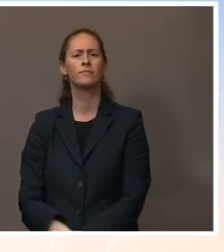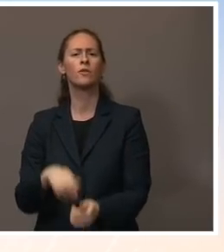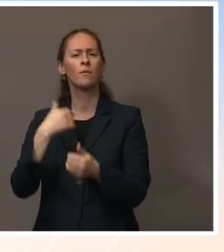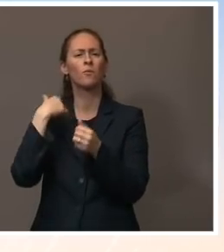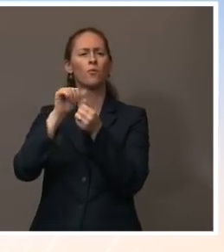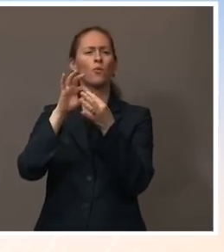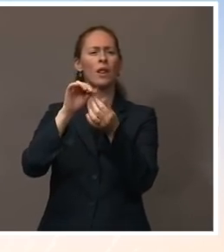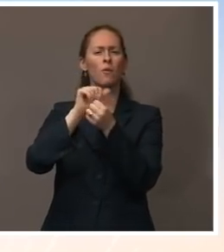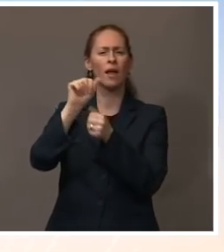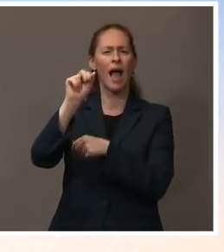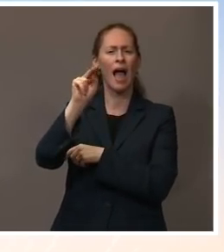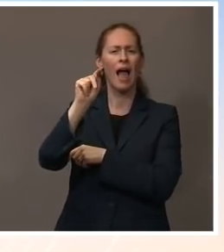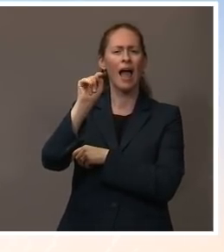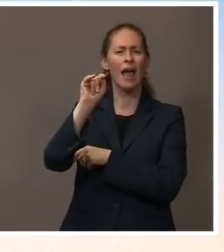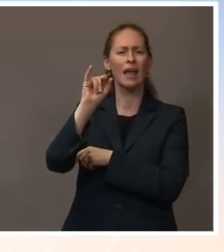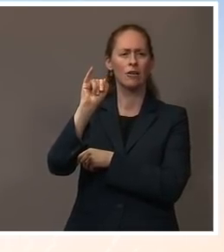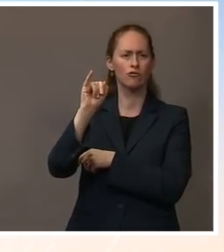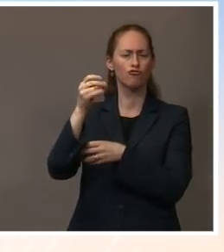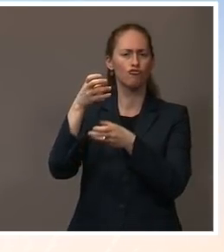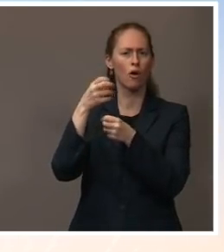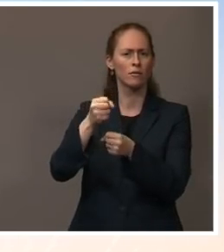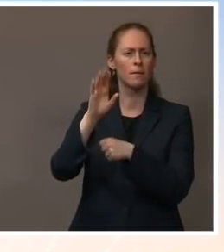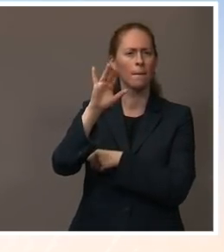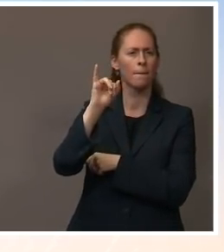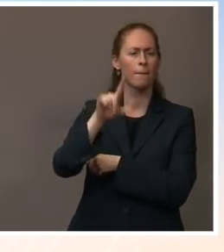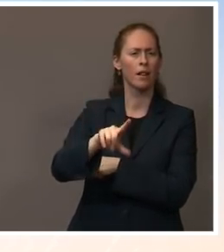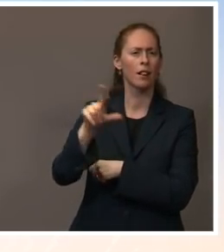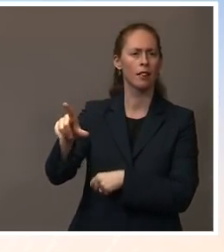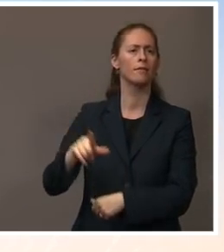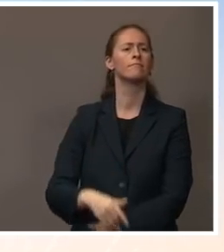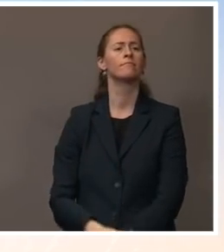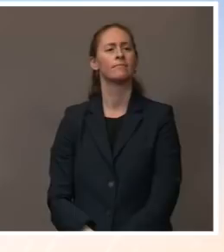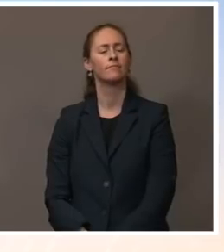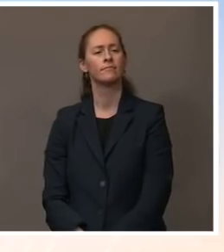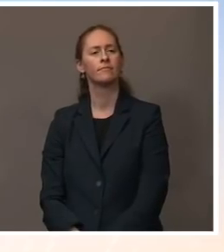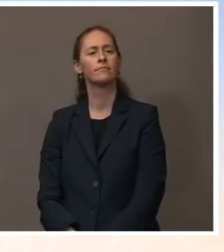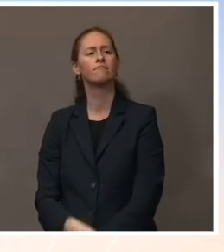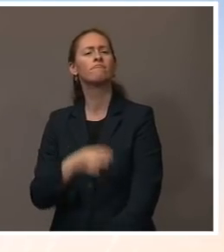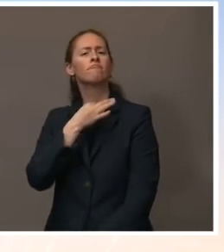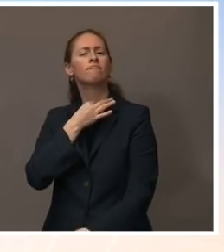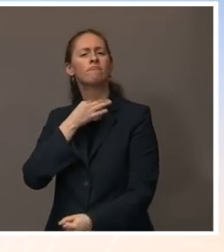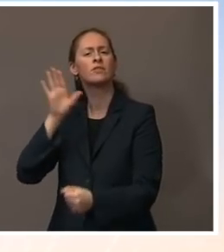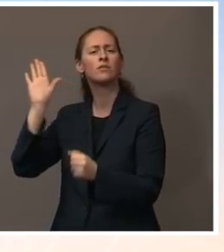Are you -- what is your perspective about whether there is, sort of, fundamental reform